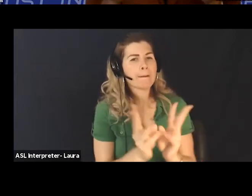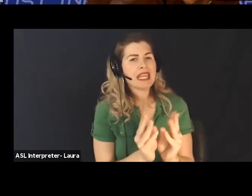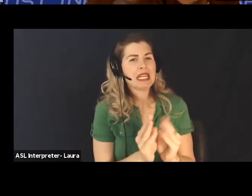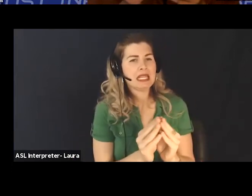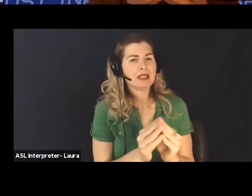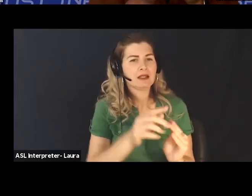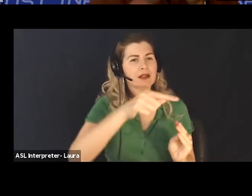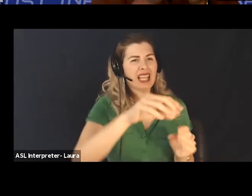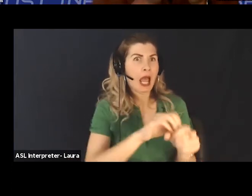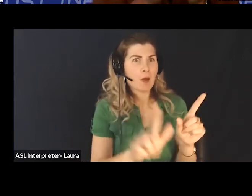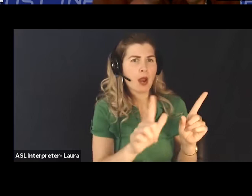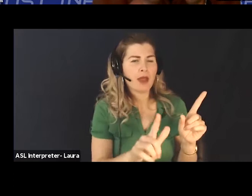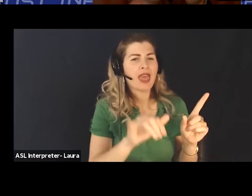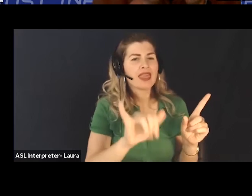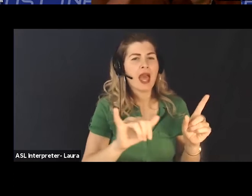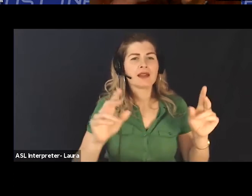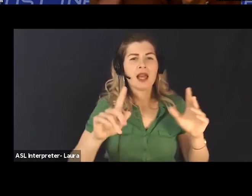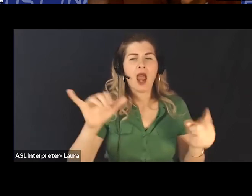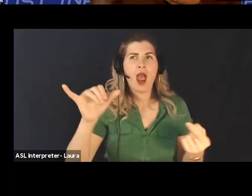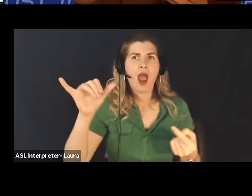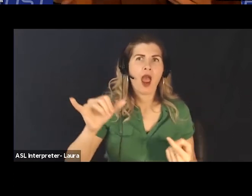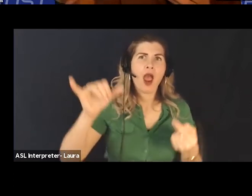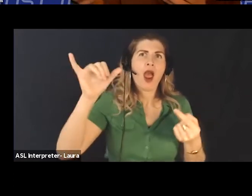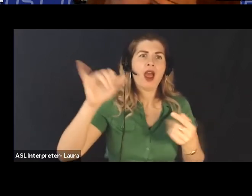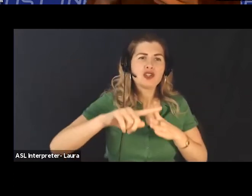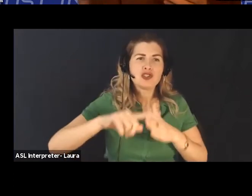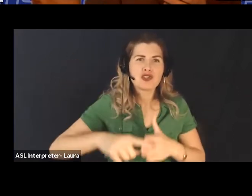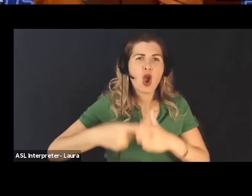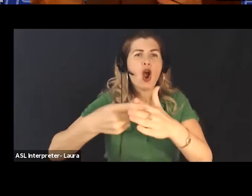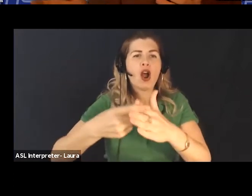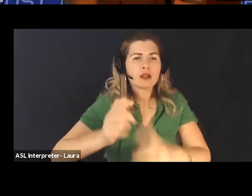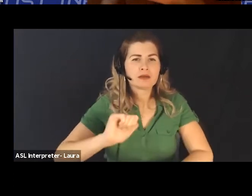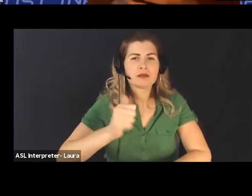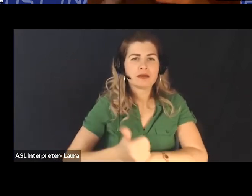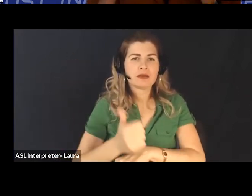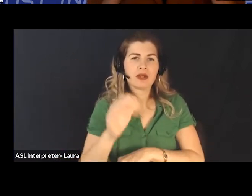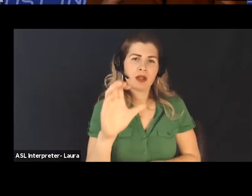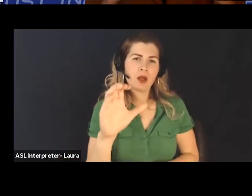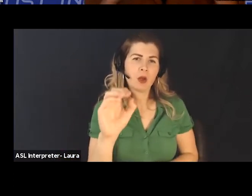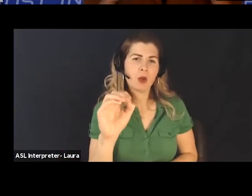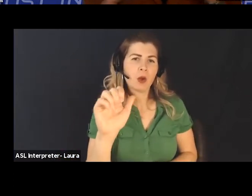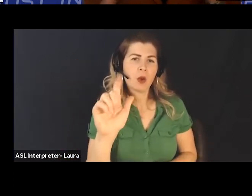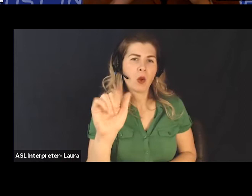of spark moments that lead to the formation of the coalition because Alice won a bunch of different people